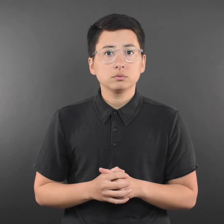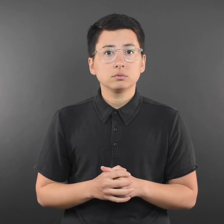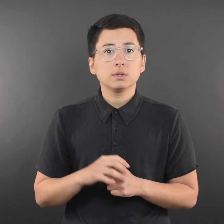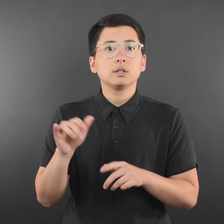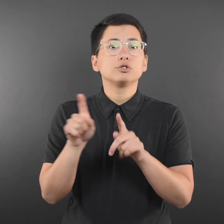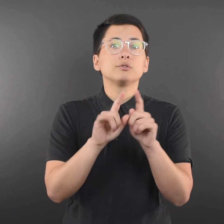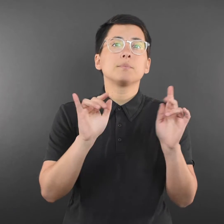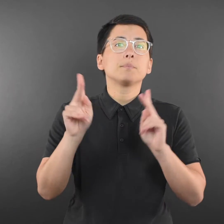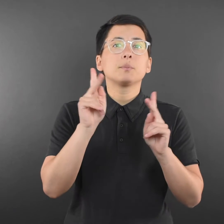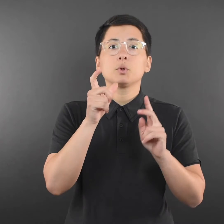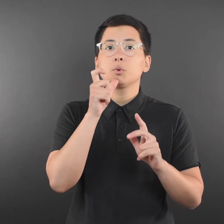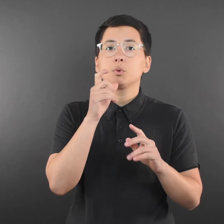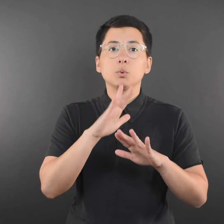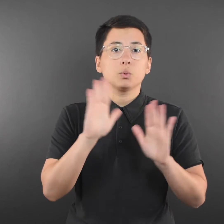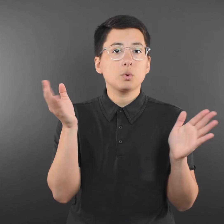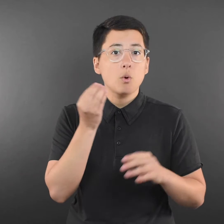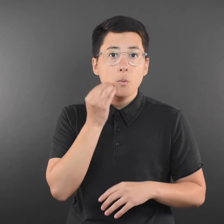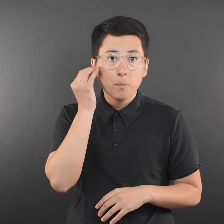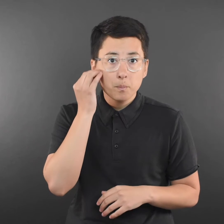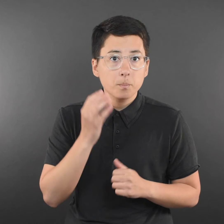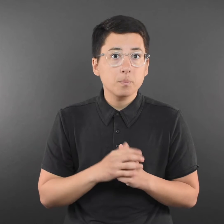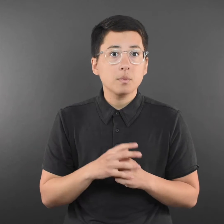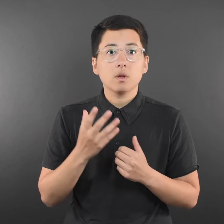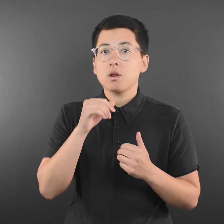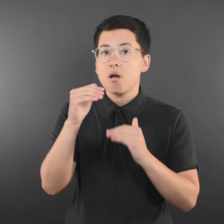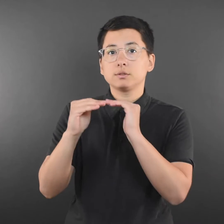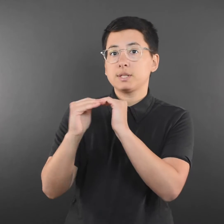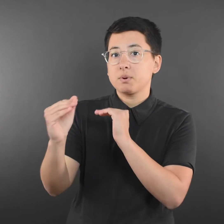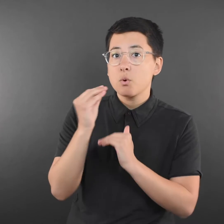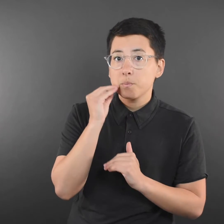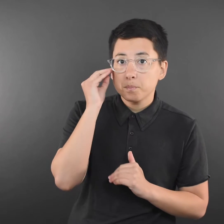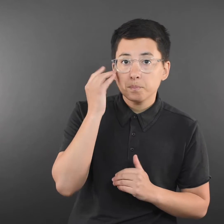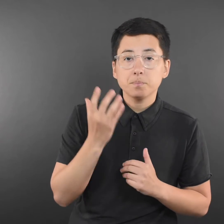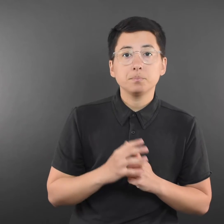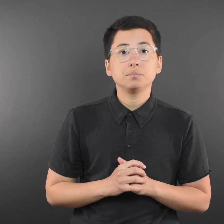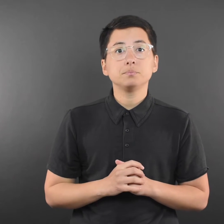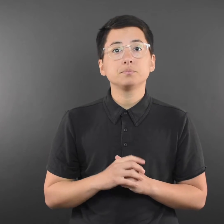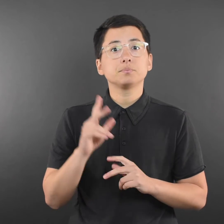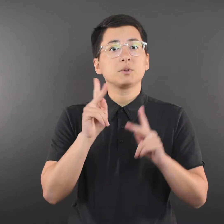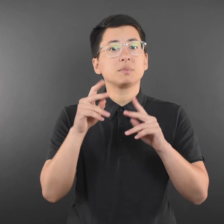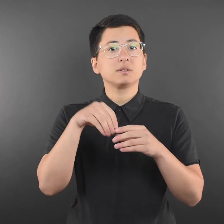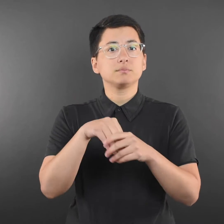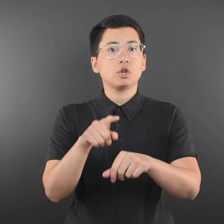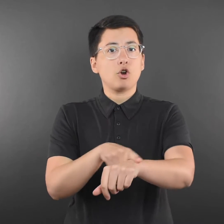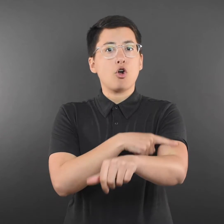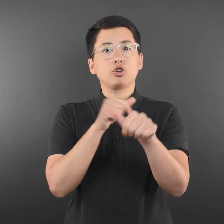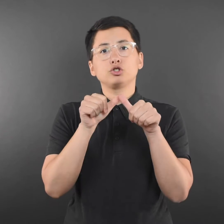such as those who are homeless or have unstable housing, those in long-term care settings,